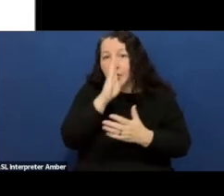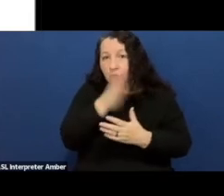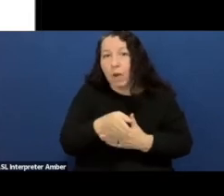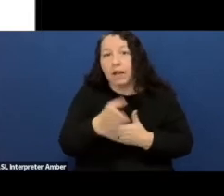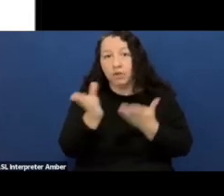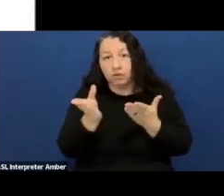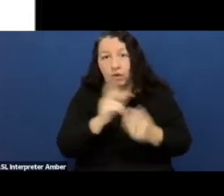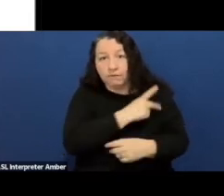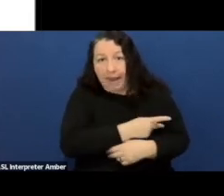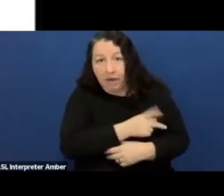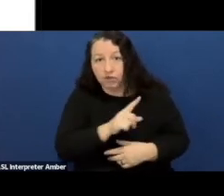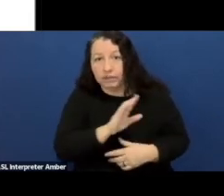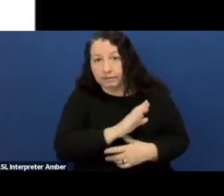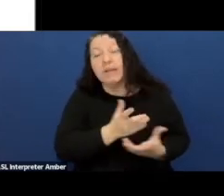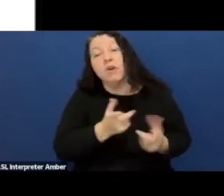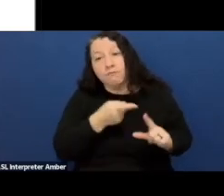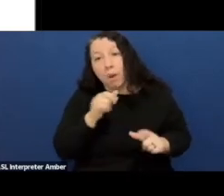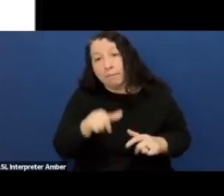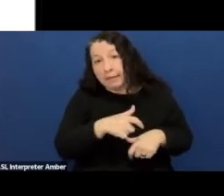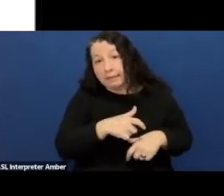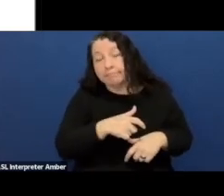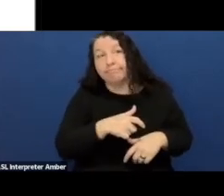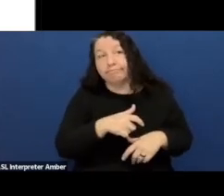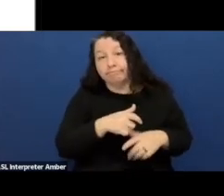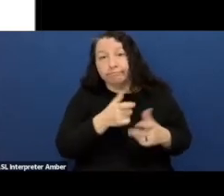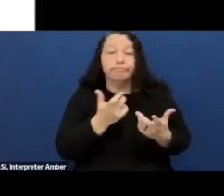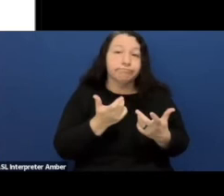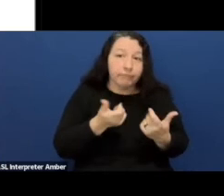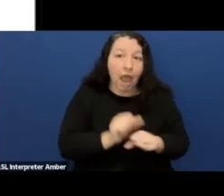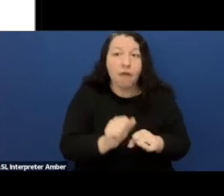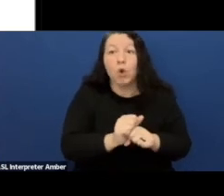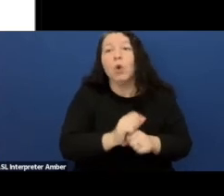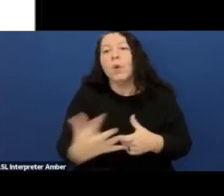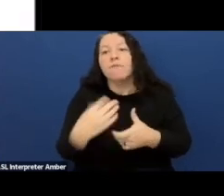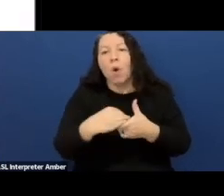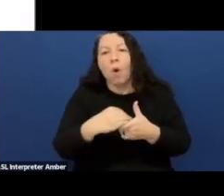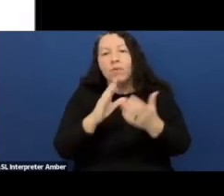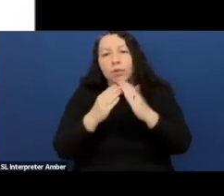in the community. And what we see are priorities that directly serve patients. And from there